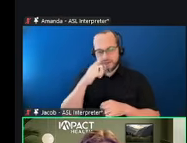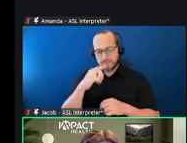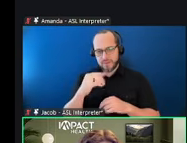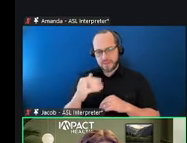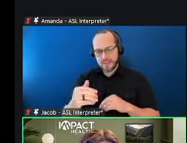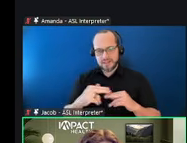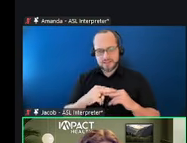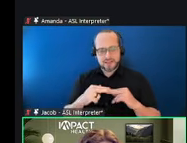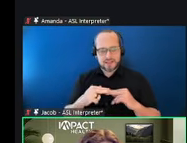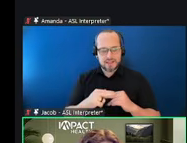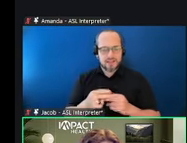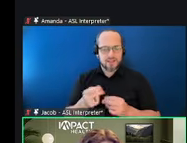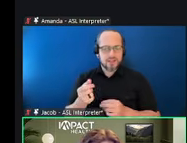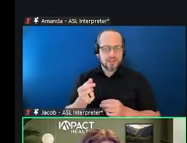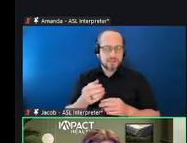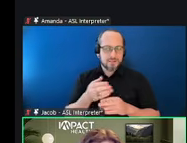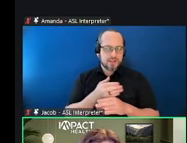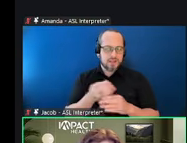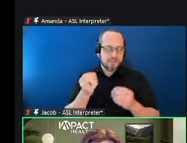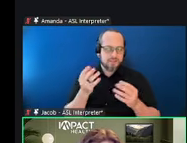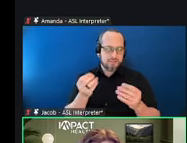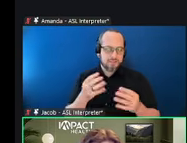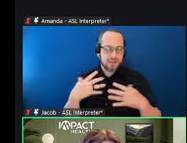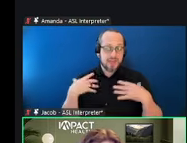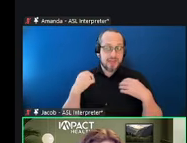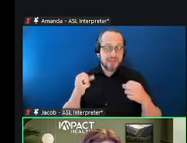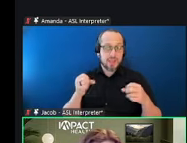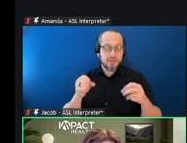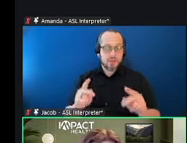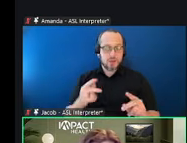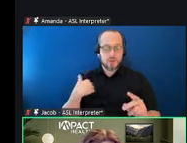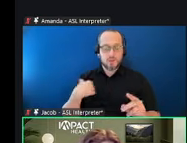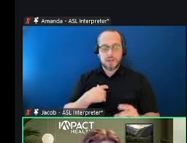share a little bit of information about healthy opportunities. We are so proud to have been a